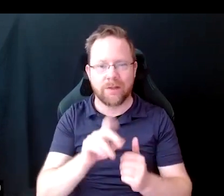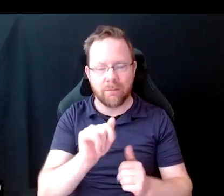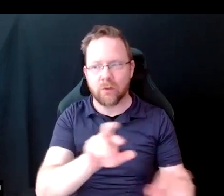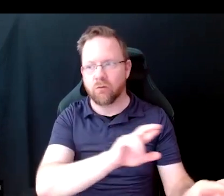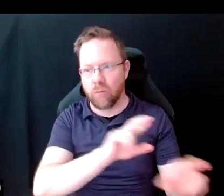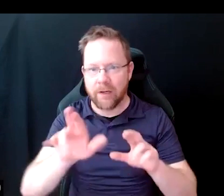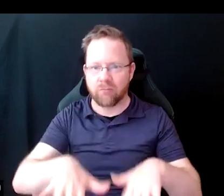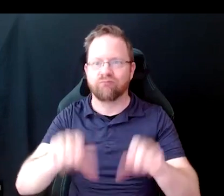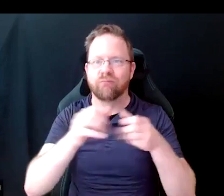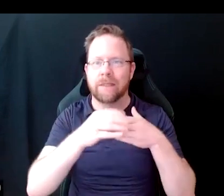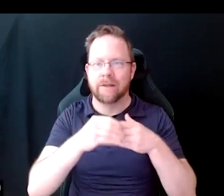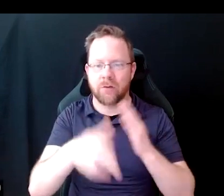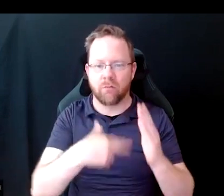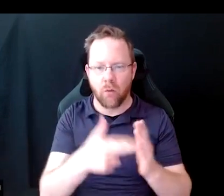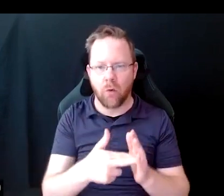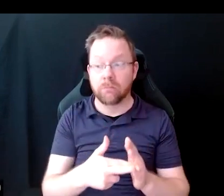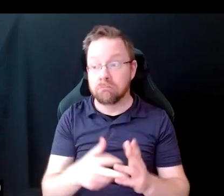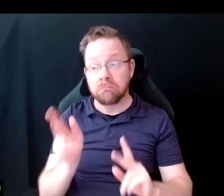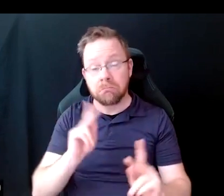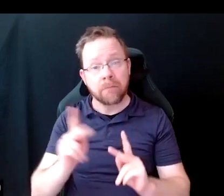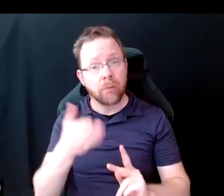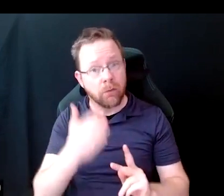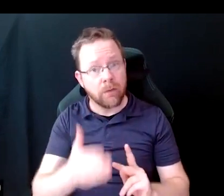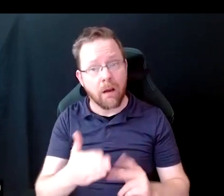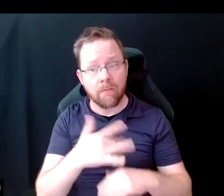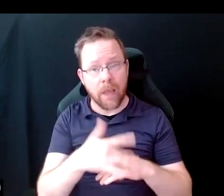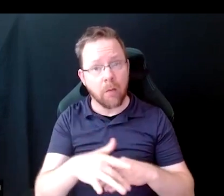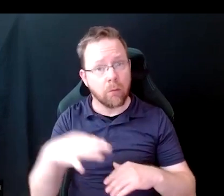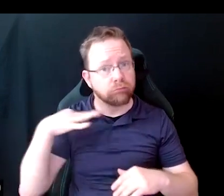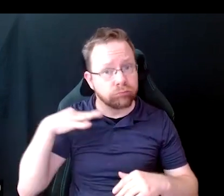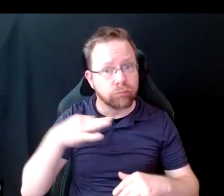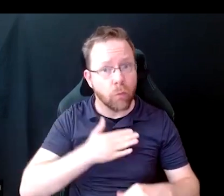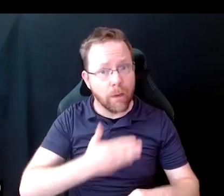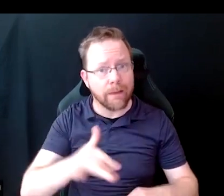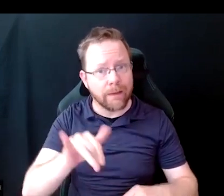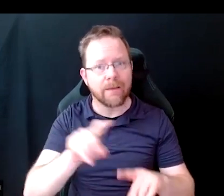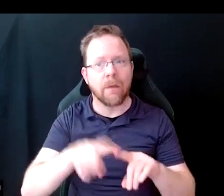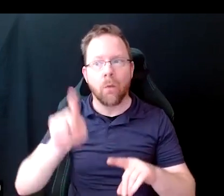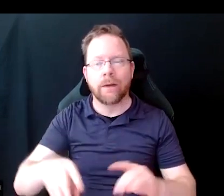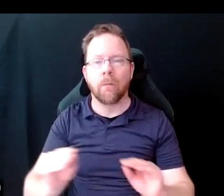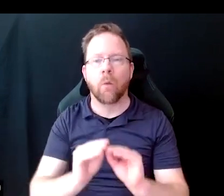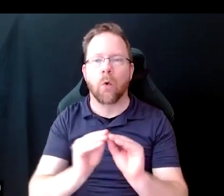Right now, there are people there, there are people available, but we need more. [coughs] Excuse me.